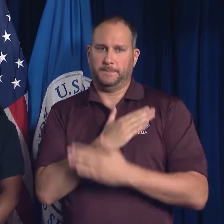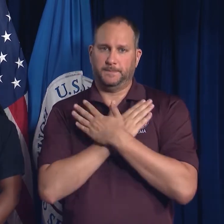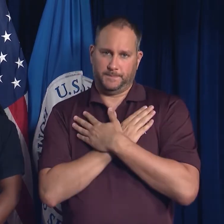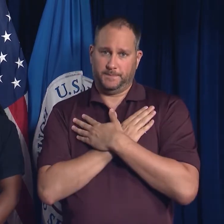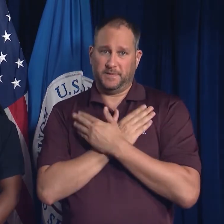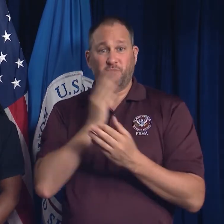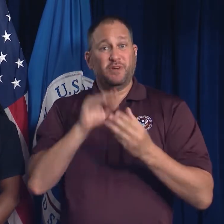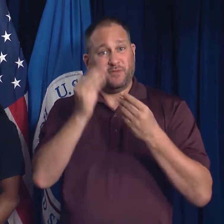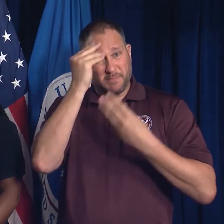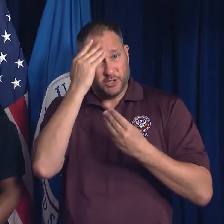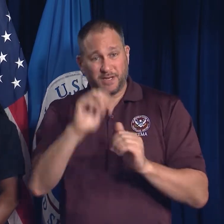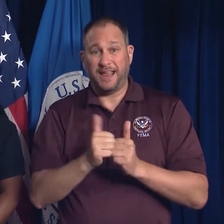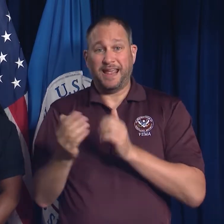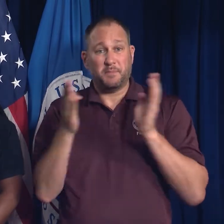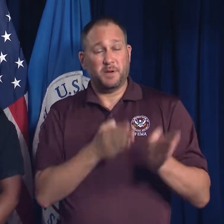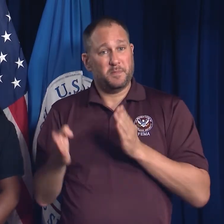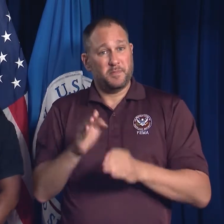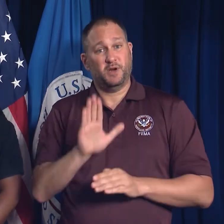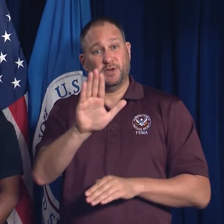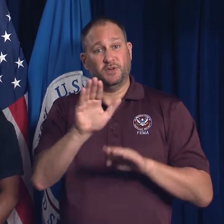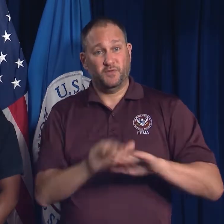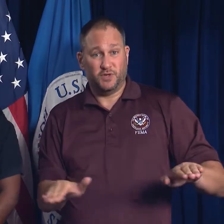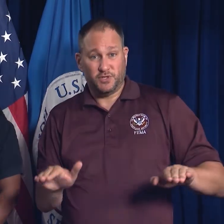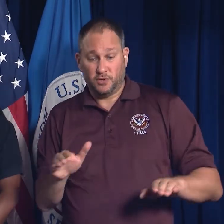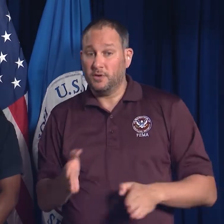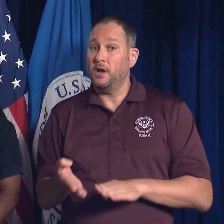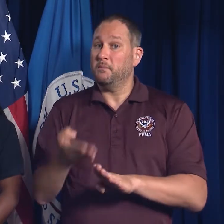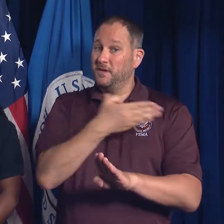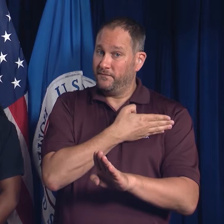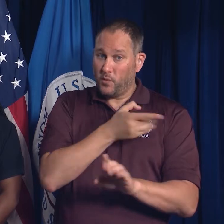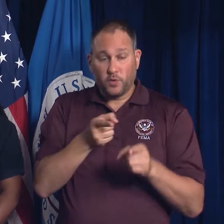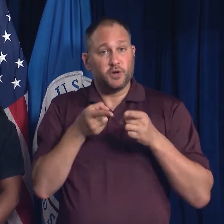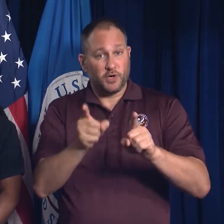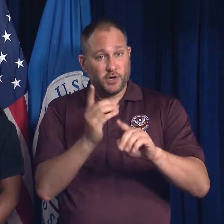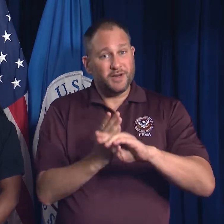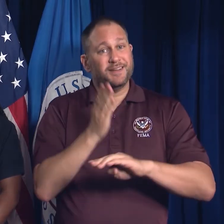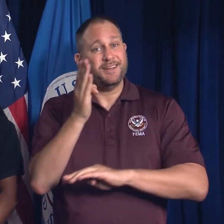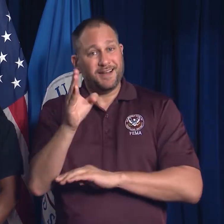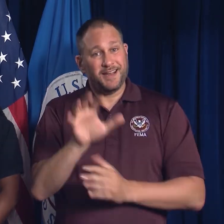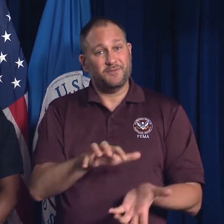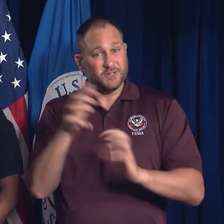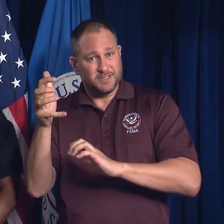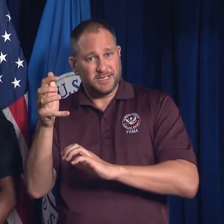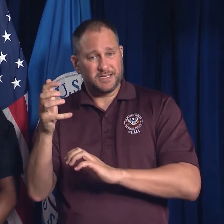For more information about how to prepare for your children before, during, and after a disaster,